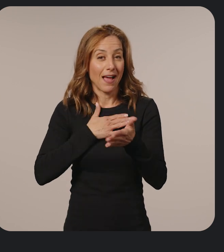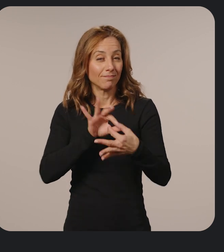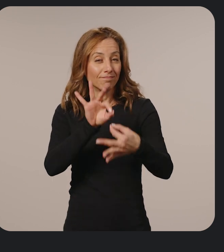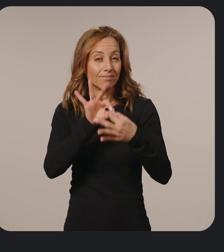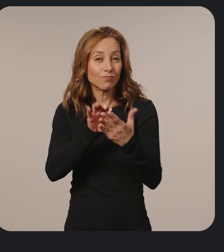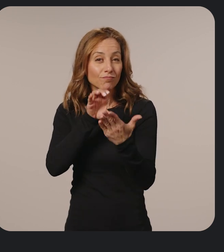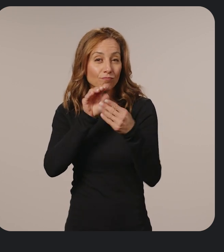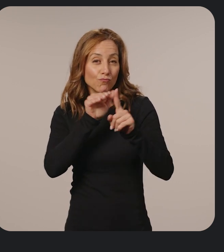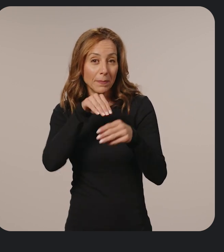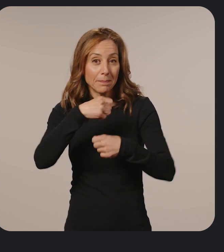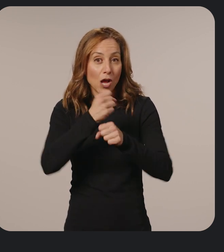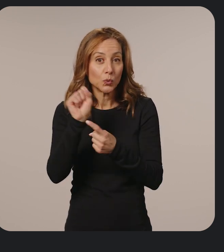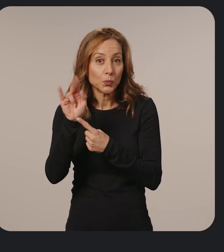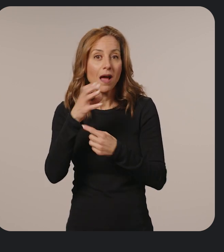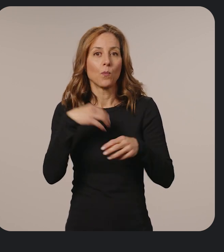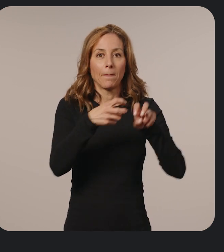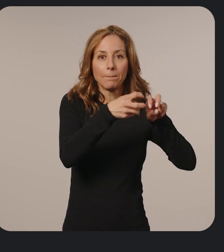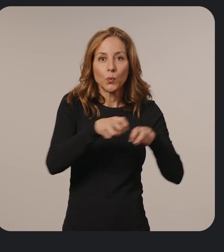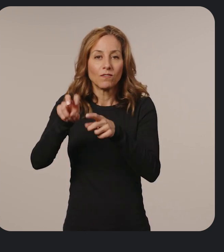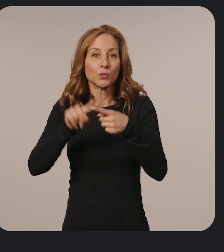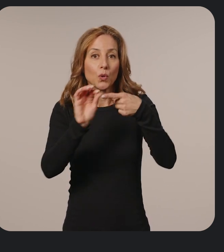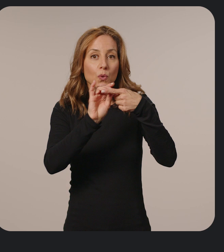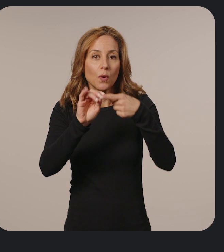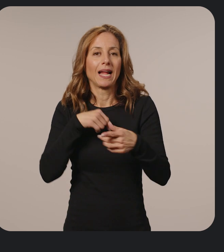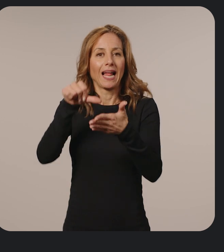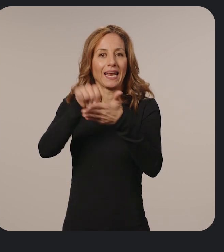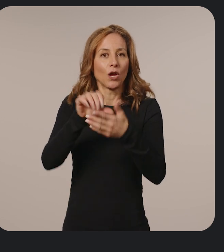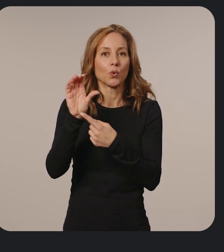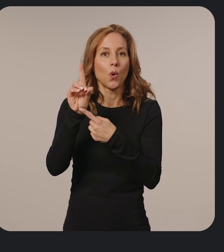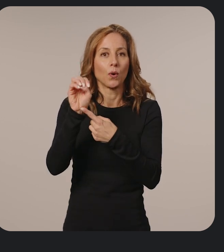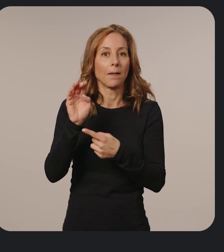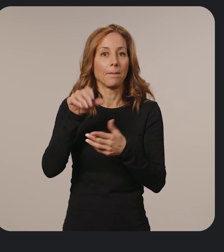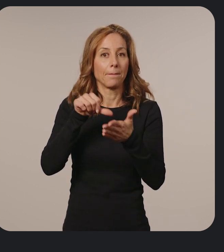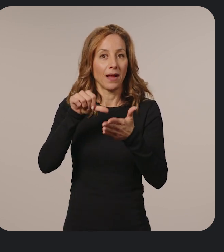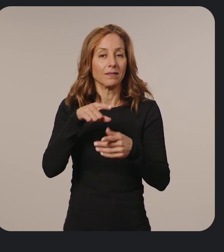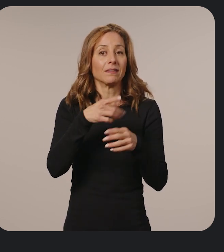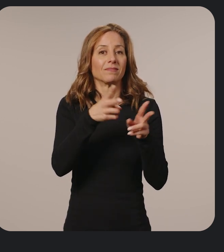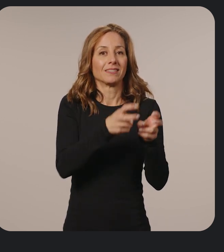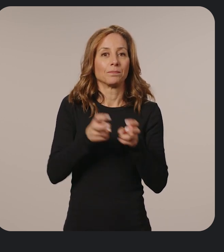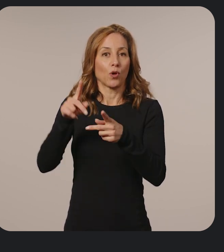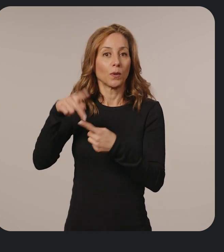and I want to move to code, I can click the Code button and export this to Python, JavaScript,